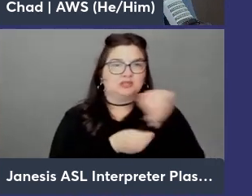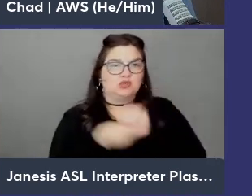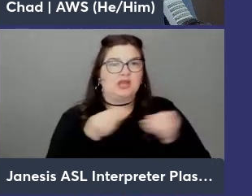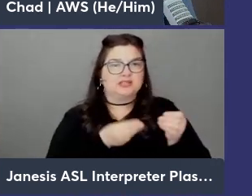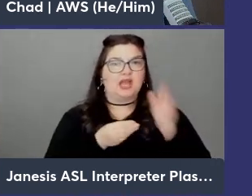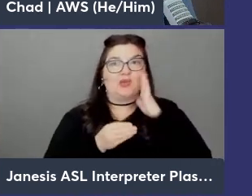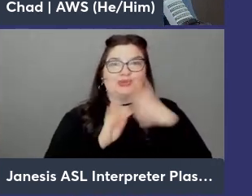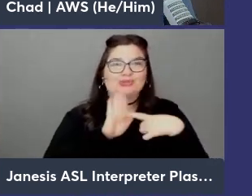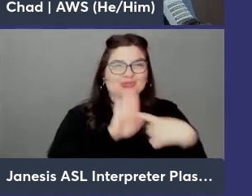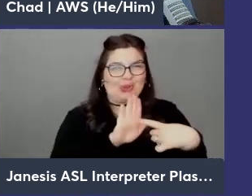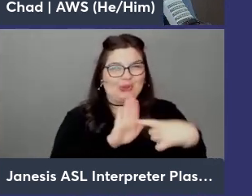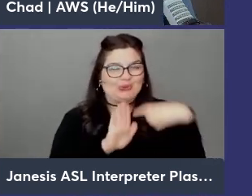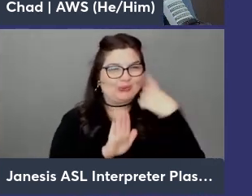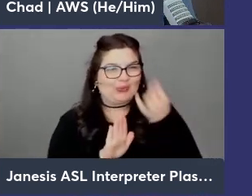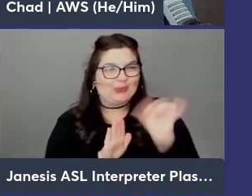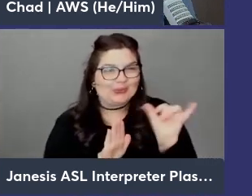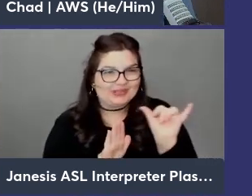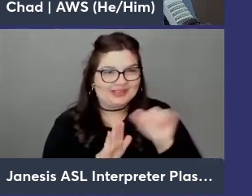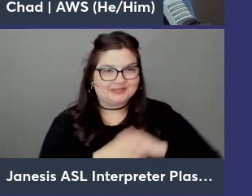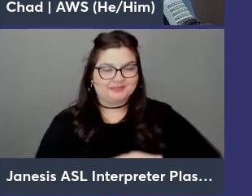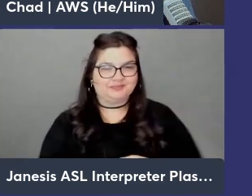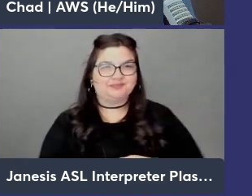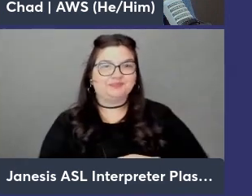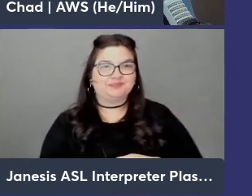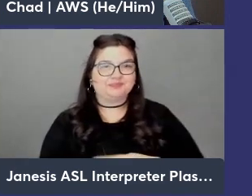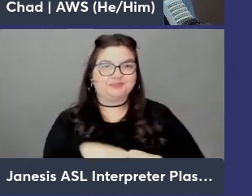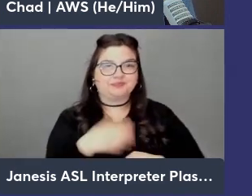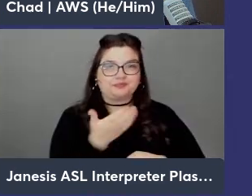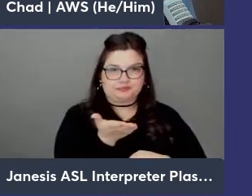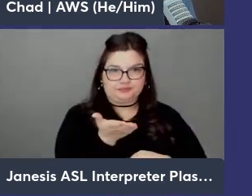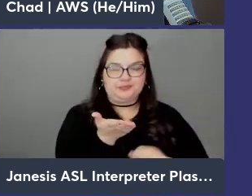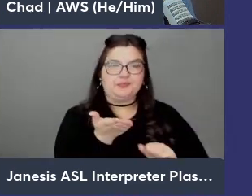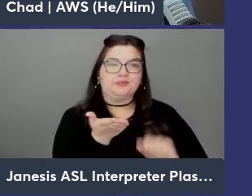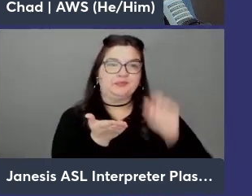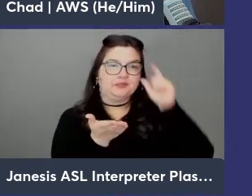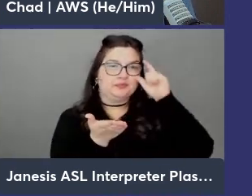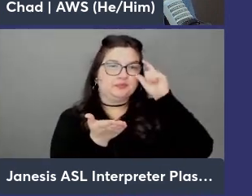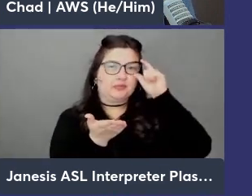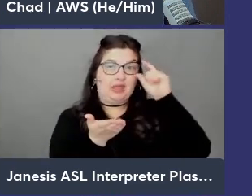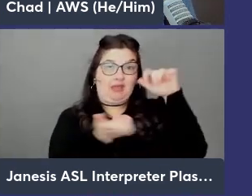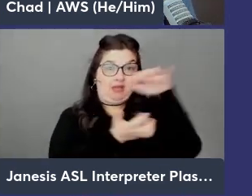and what is distributed tracing. So if this is how my cloud looks today,